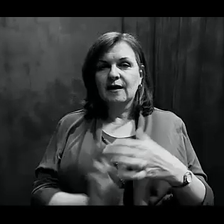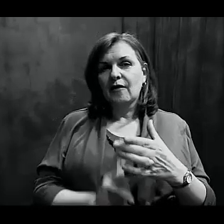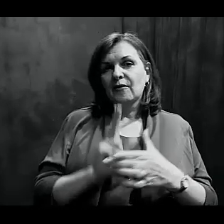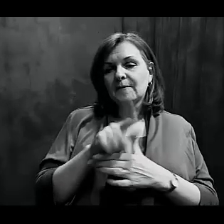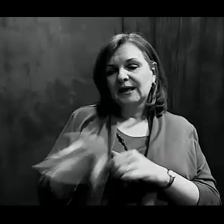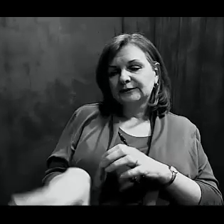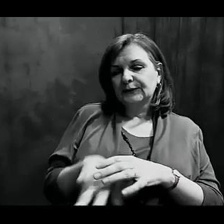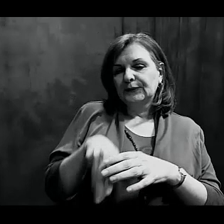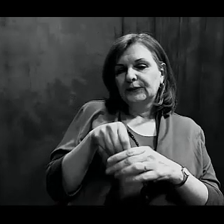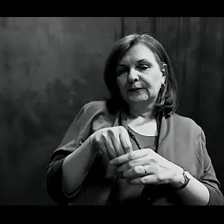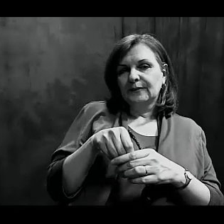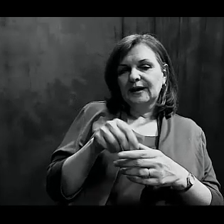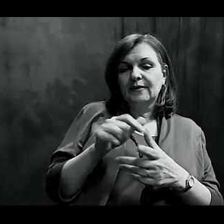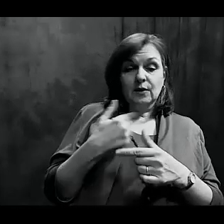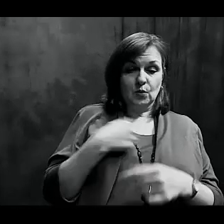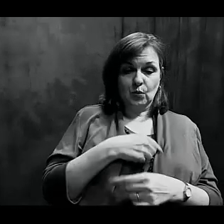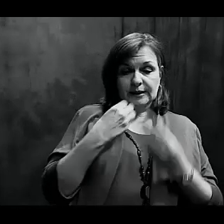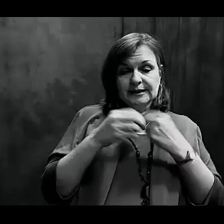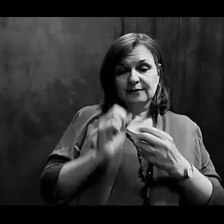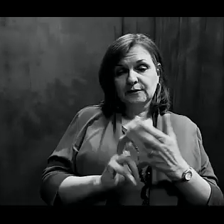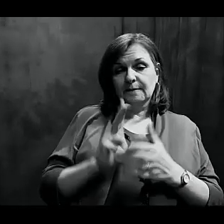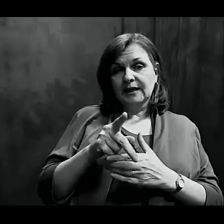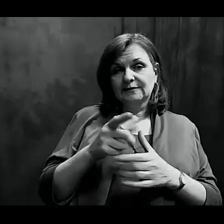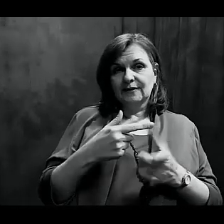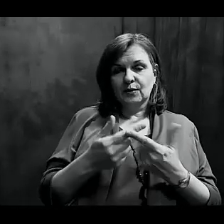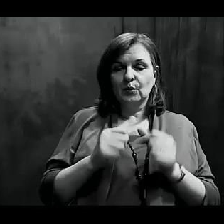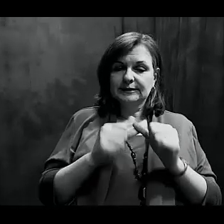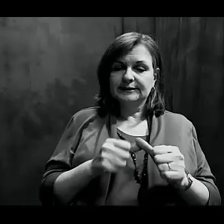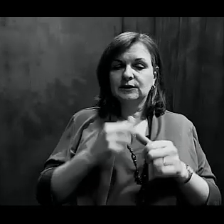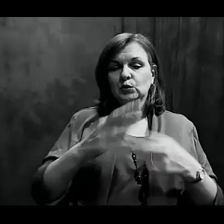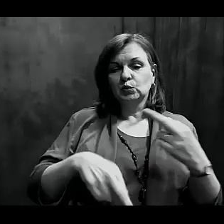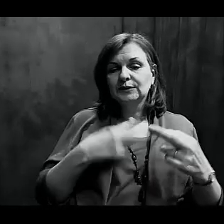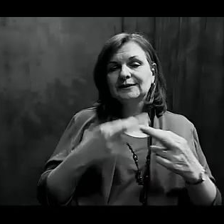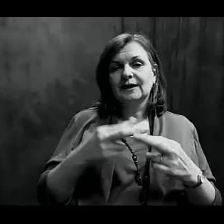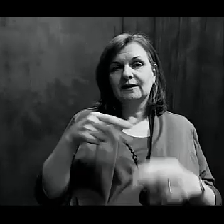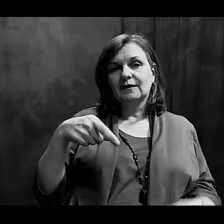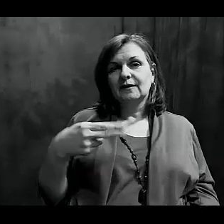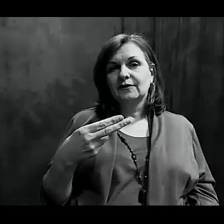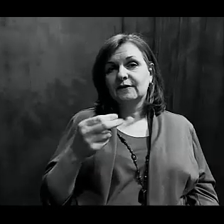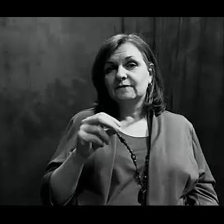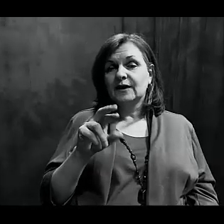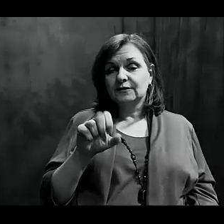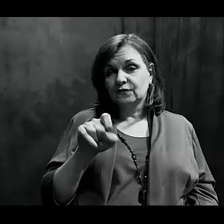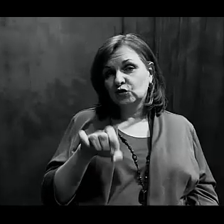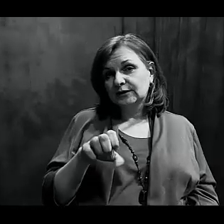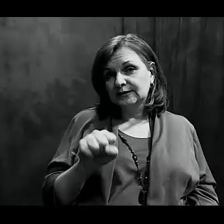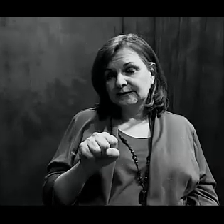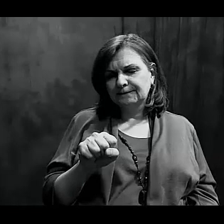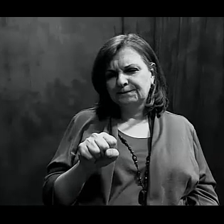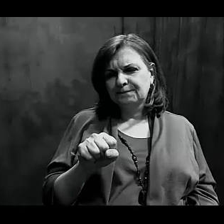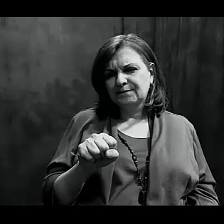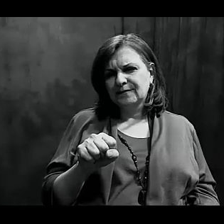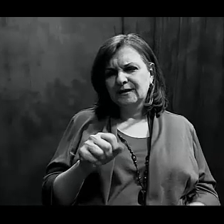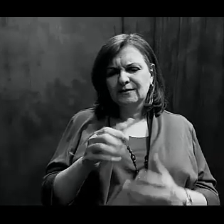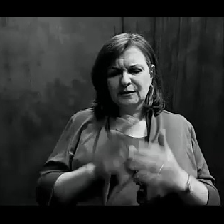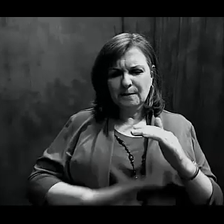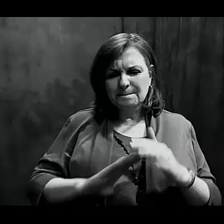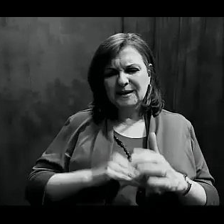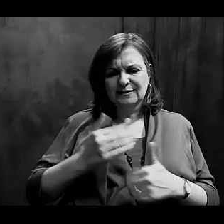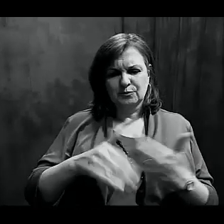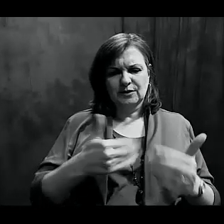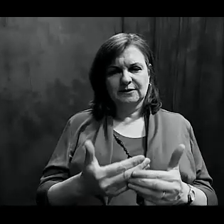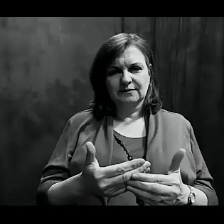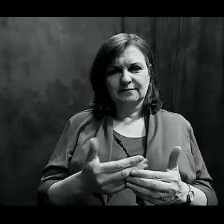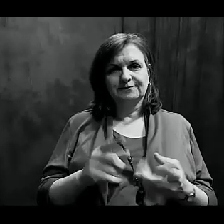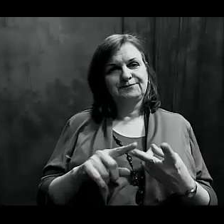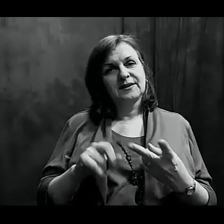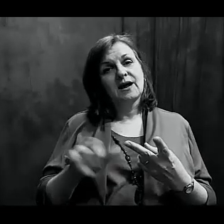through plants and then we eat those plants and we continue to recycle it through so these basic processes -- nitrogen cycle